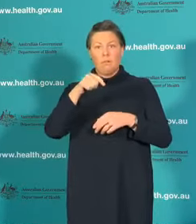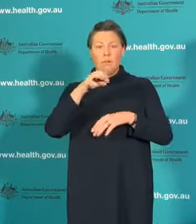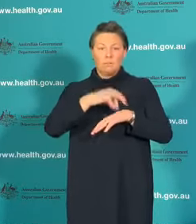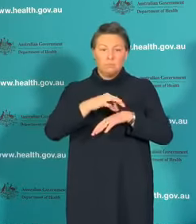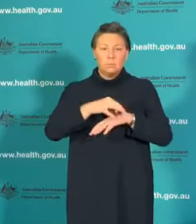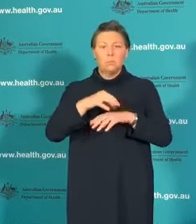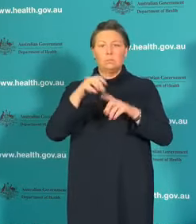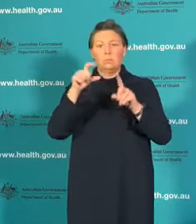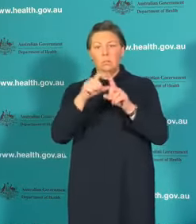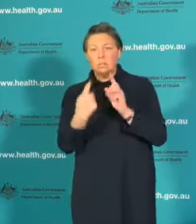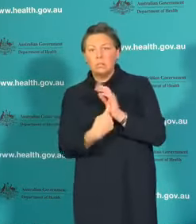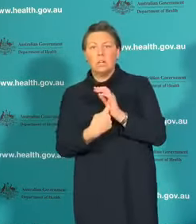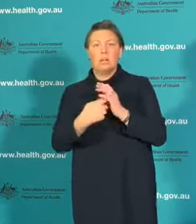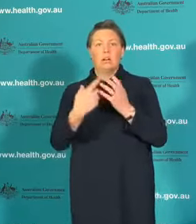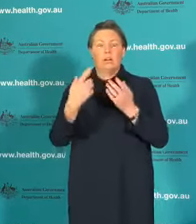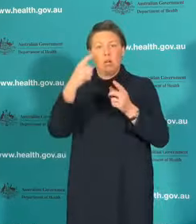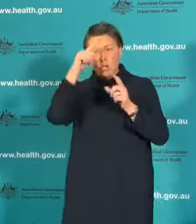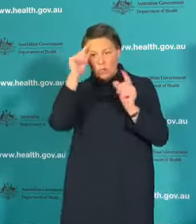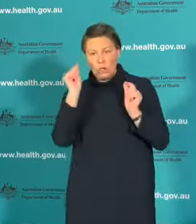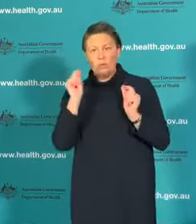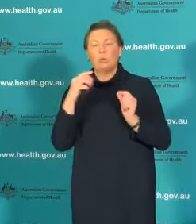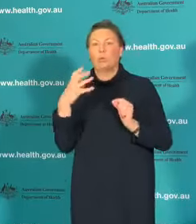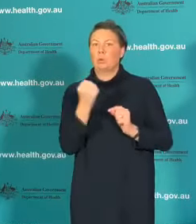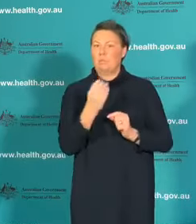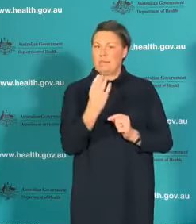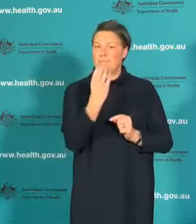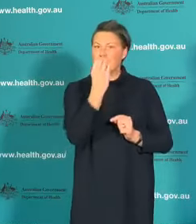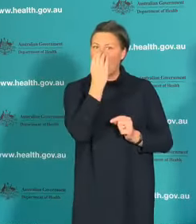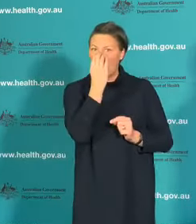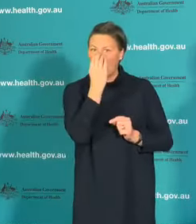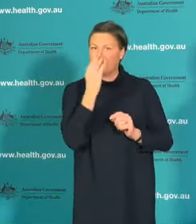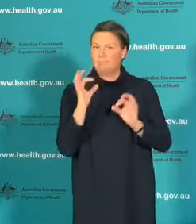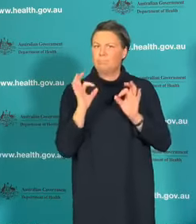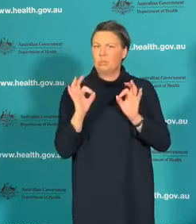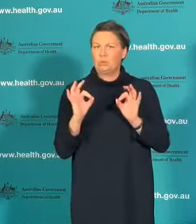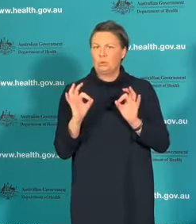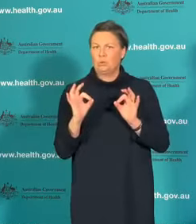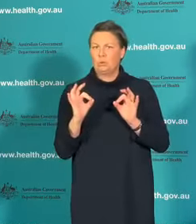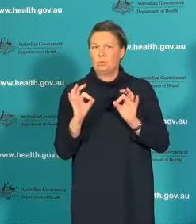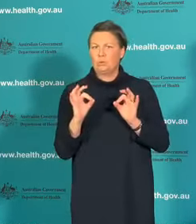of community transmission and wearing respirator masks in circumstances where